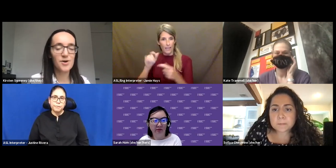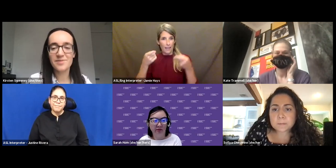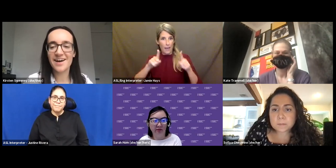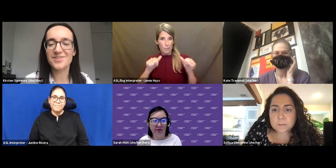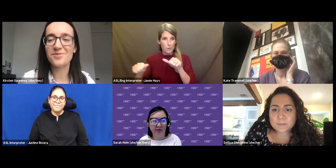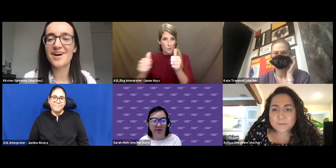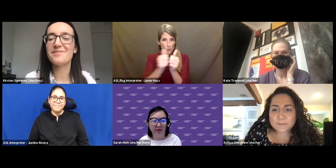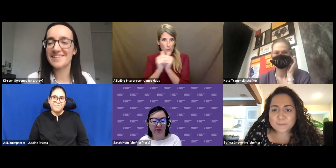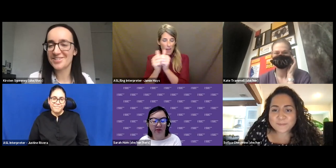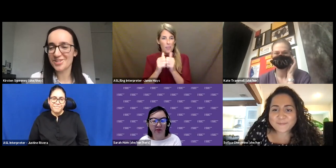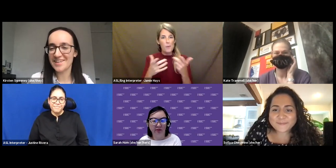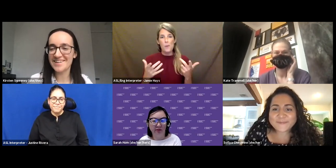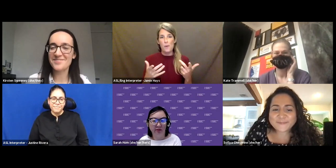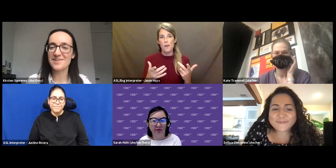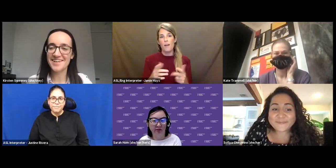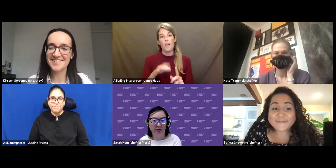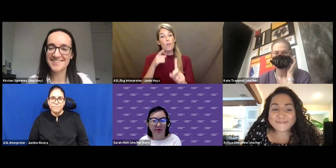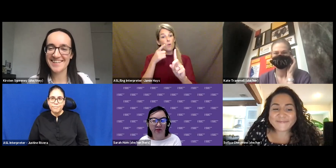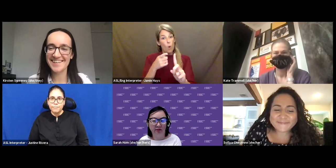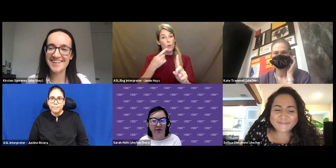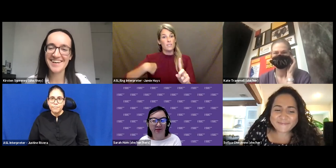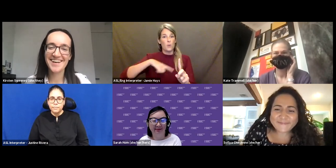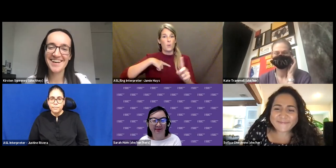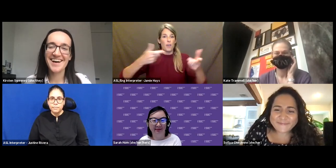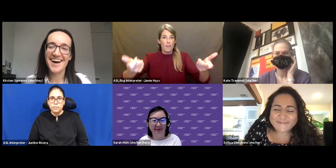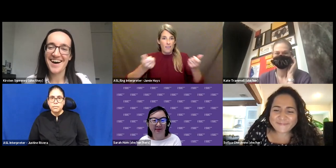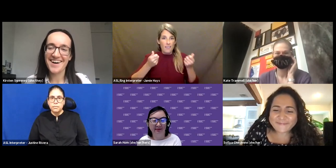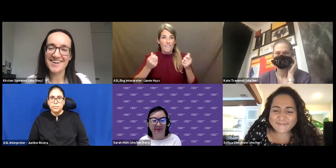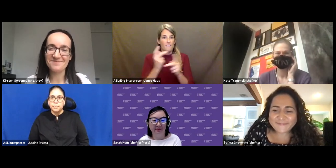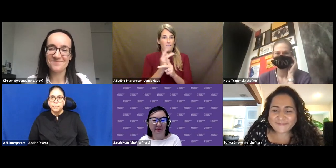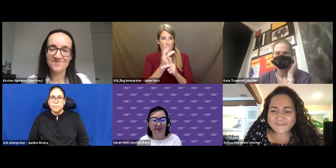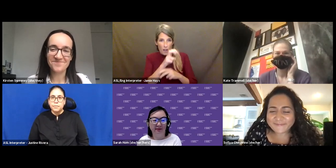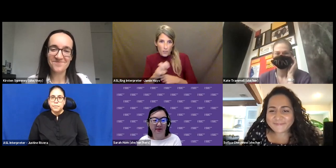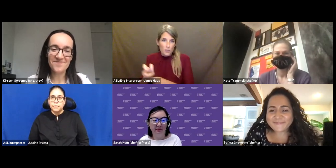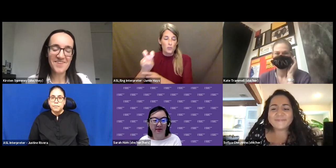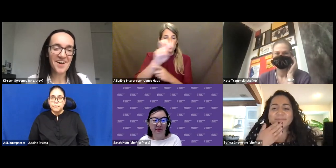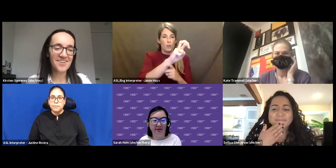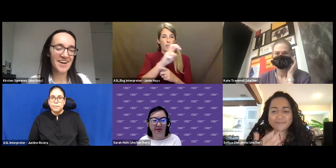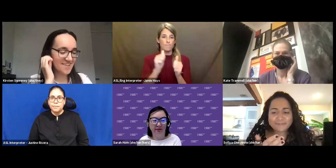hope that you will come on this journey with us. All right, and